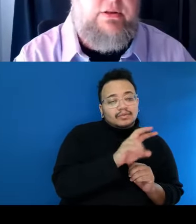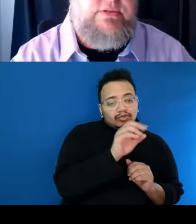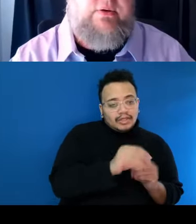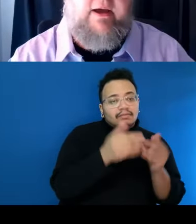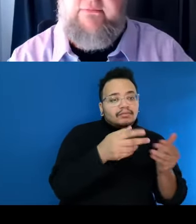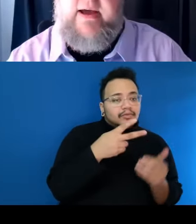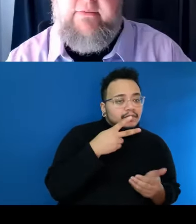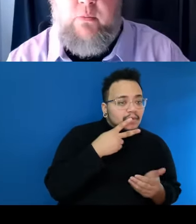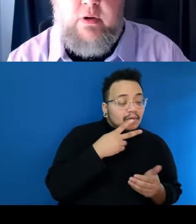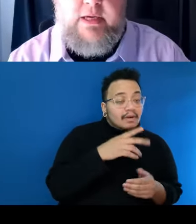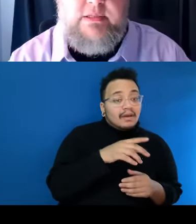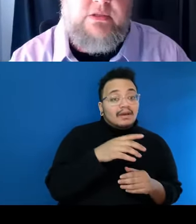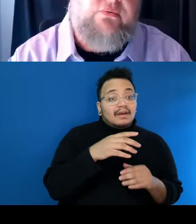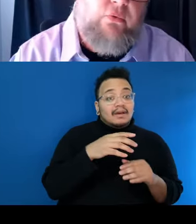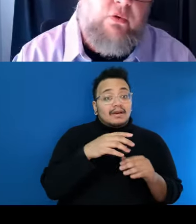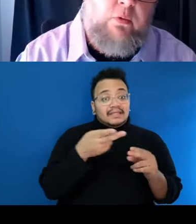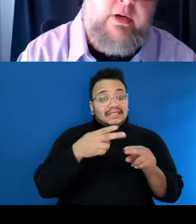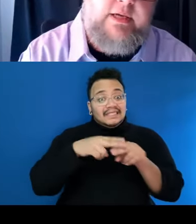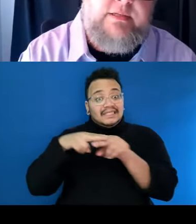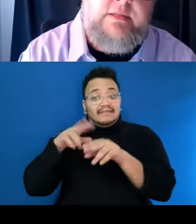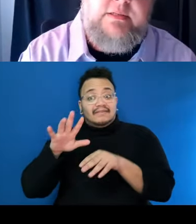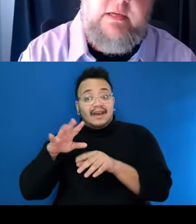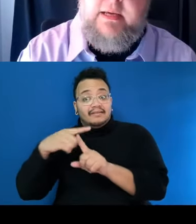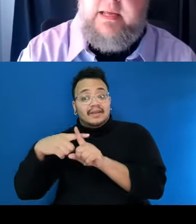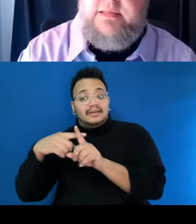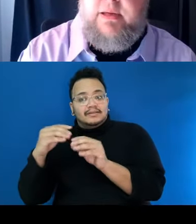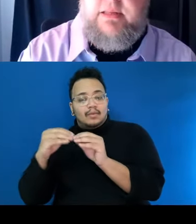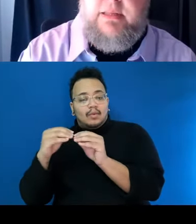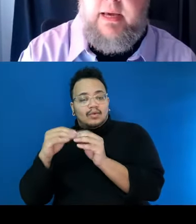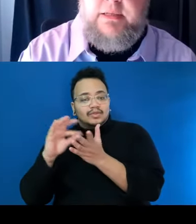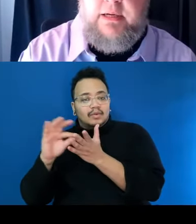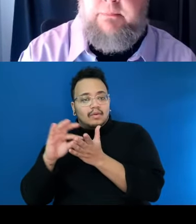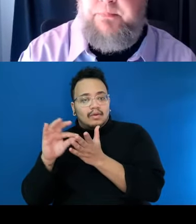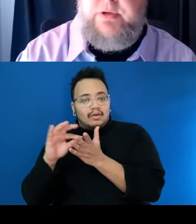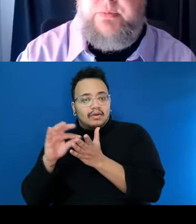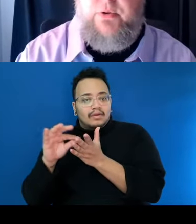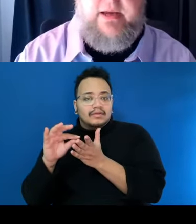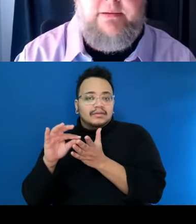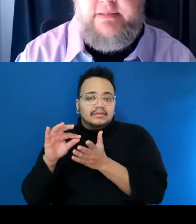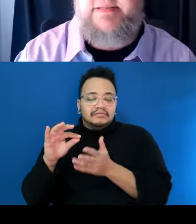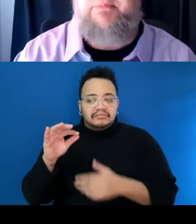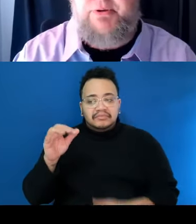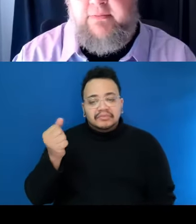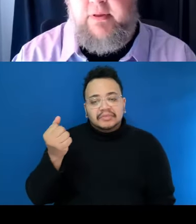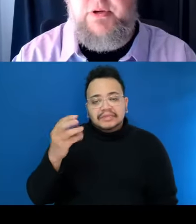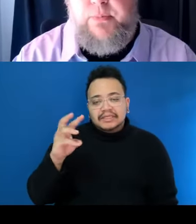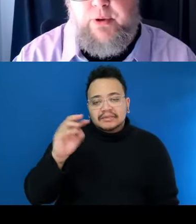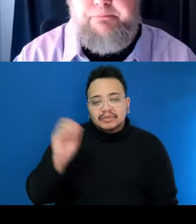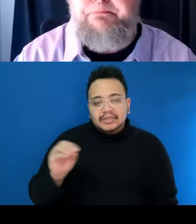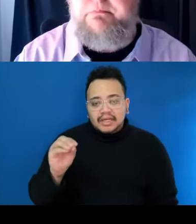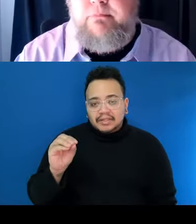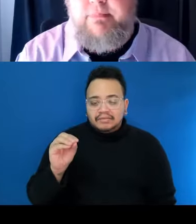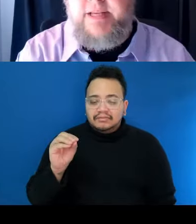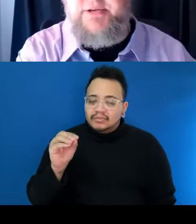And those who have five or more ACEs or four or more ACEs, it's likely that they're smoking, 16% of them are smoking.